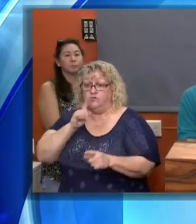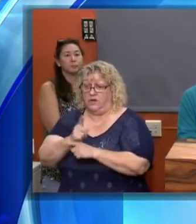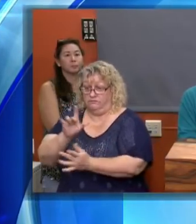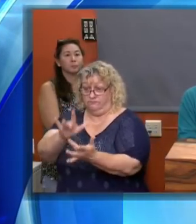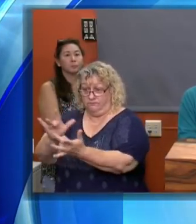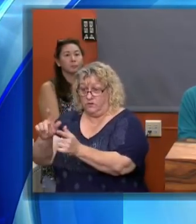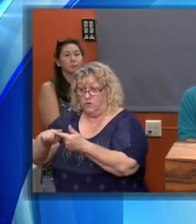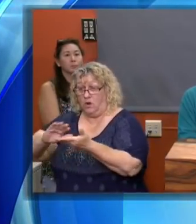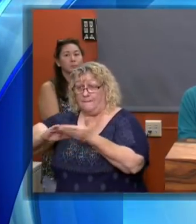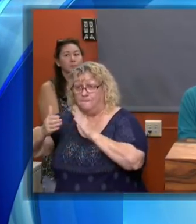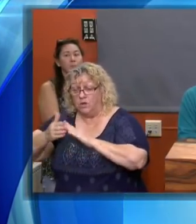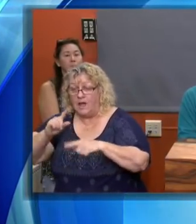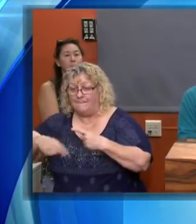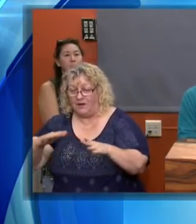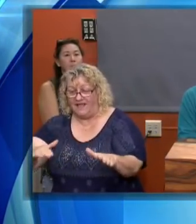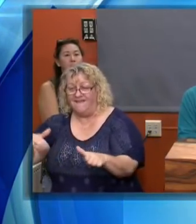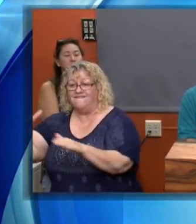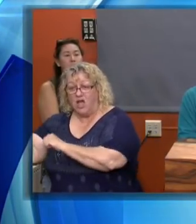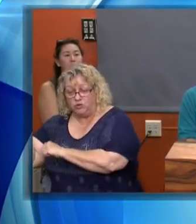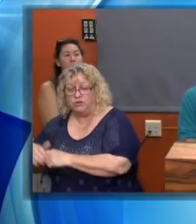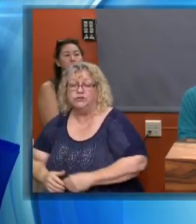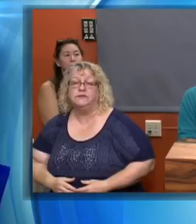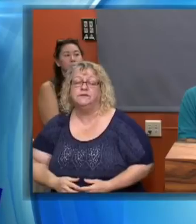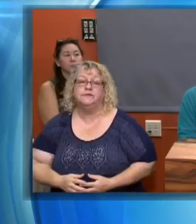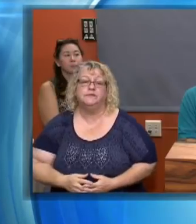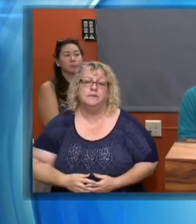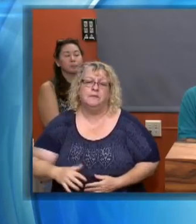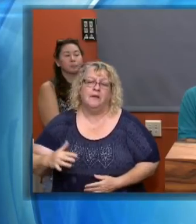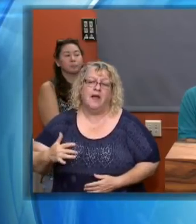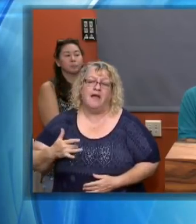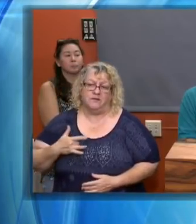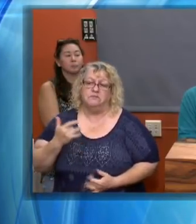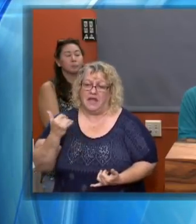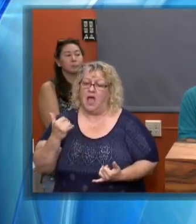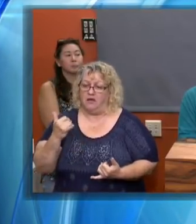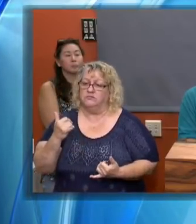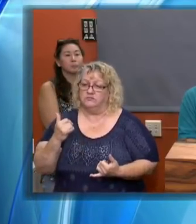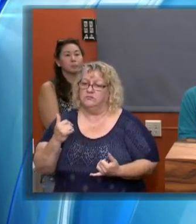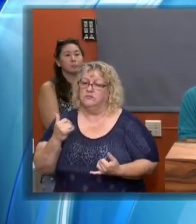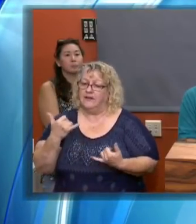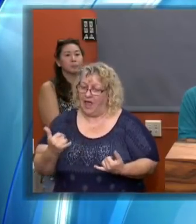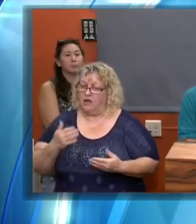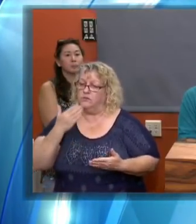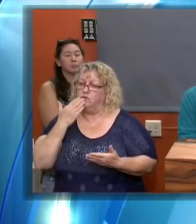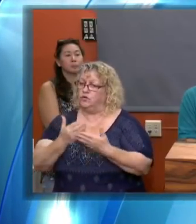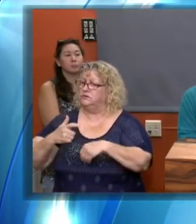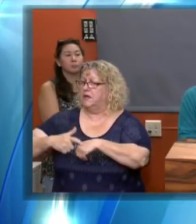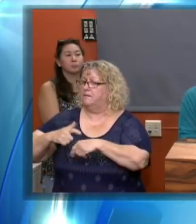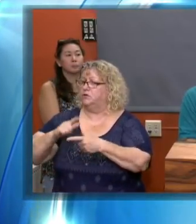I DON'T BELIEVE, AND I CAN'T SAY IN THE PAST, IF THERE WAS ACTUALLY AN OUTREACH TO INFORM THE COMMUNITY ABOUT THIS SITUATION, I THINK